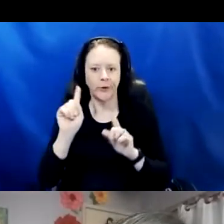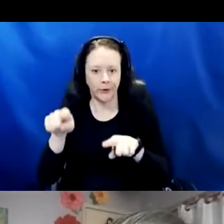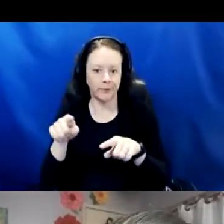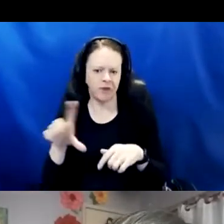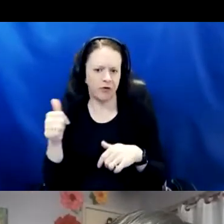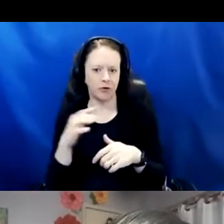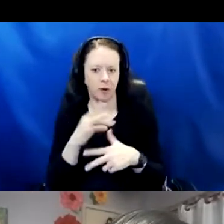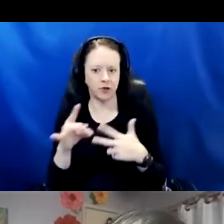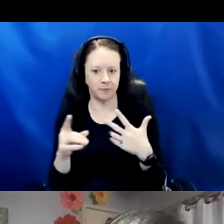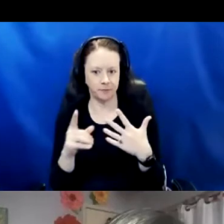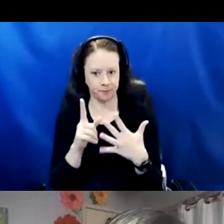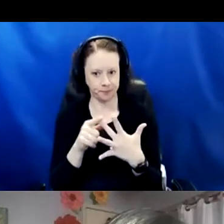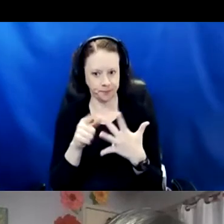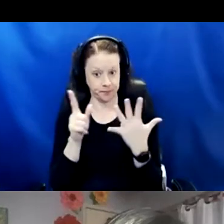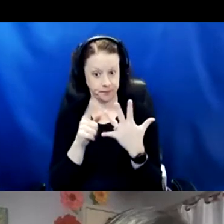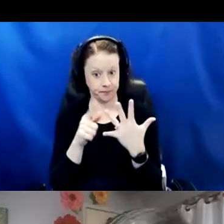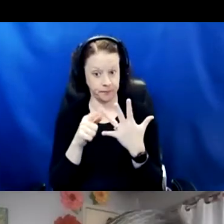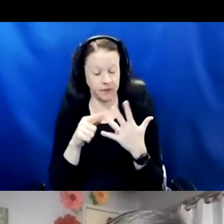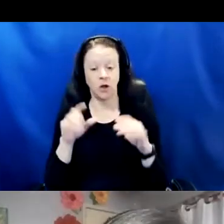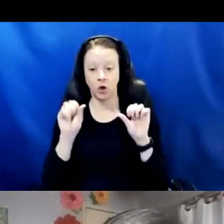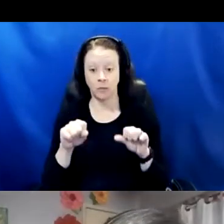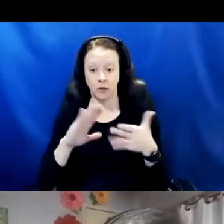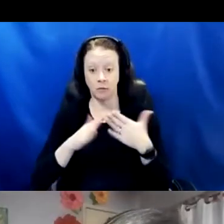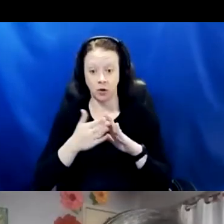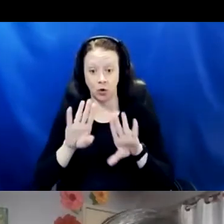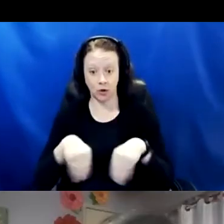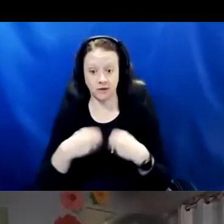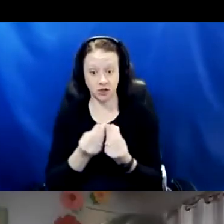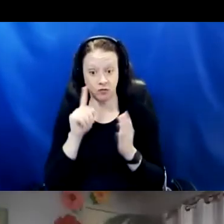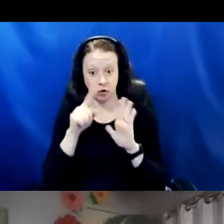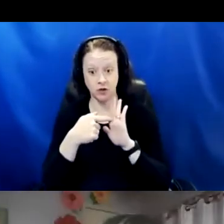There's also community organizations, as Claudia says, such as the regional center